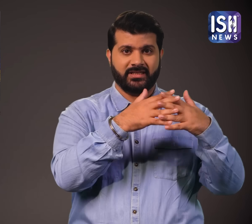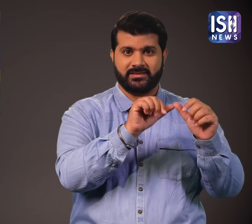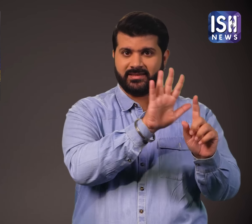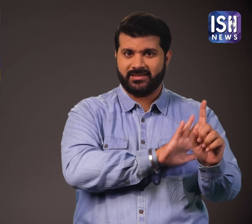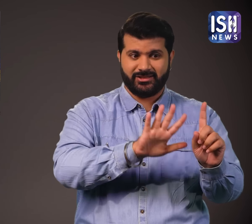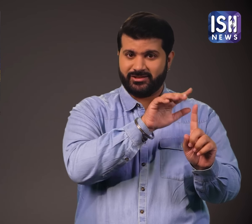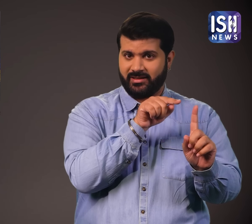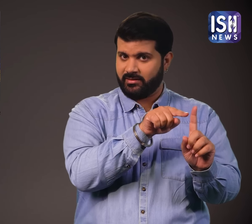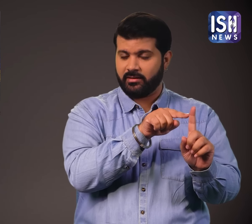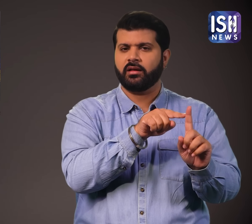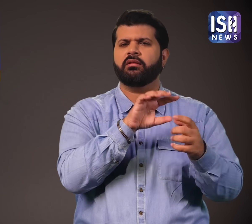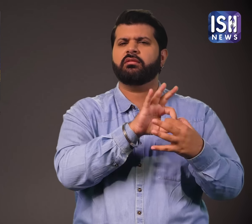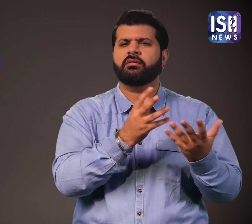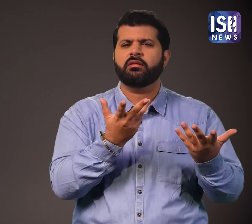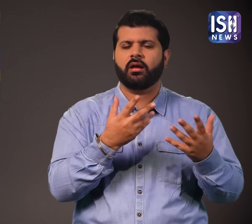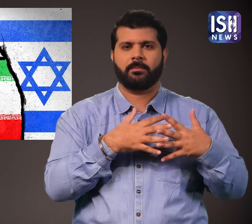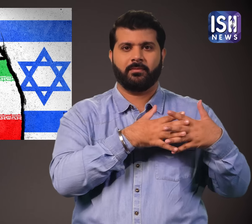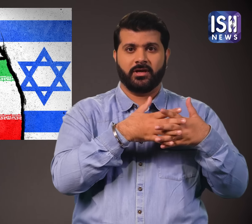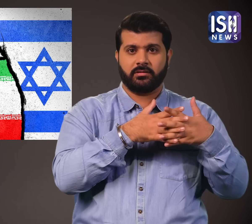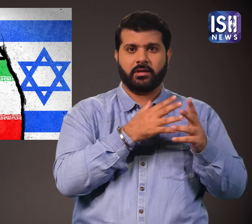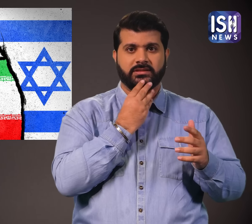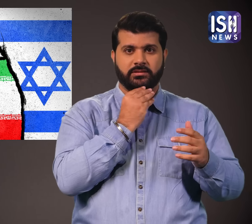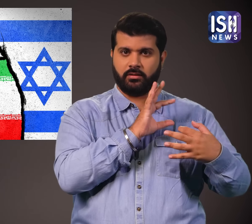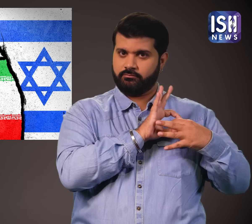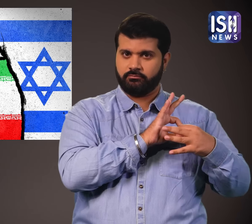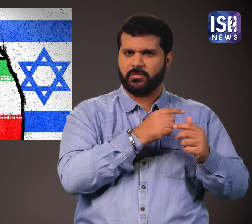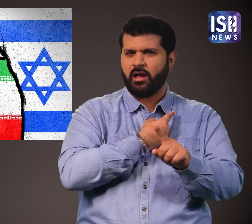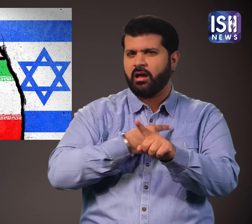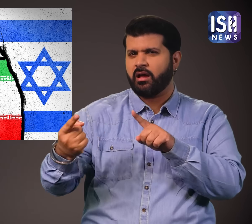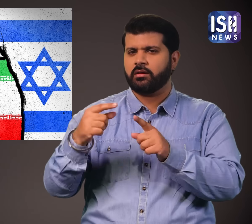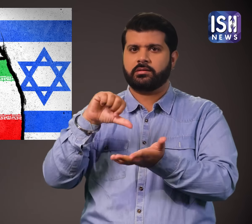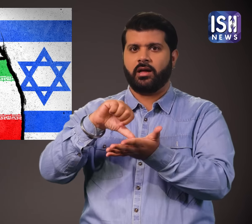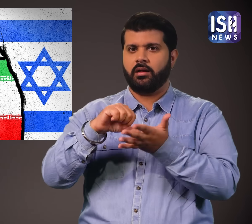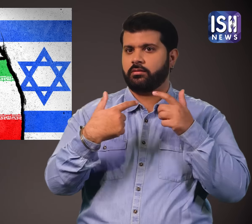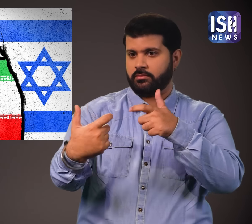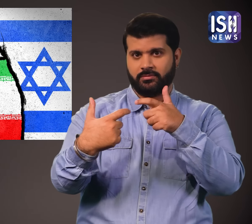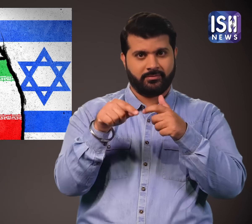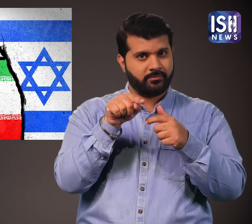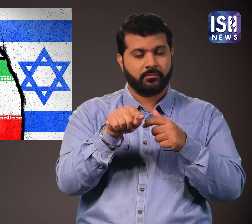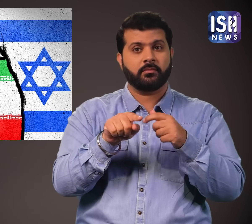One is in West Asia, where the U.S. and Israel are in conflict with Iran.